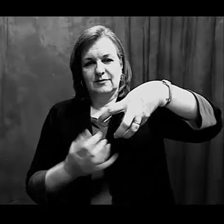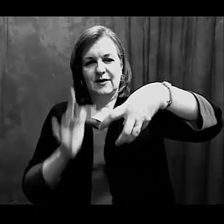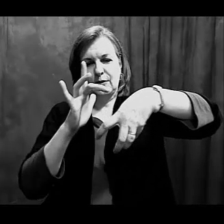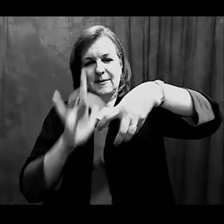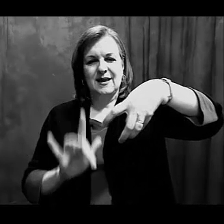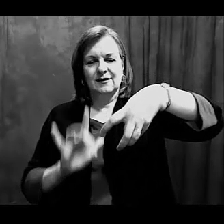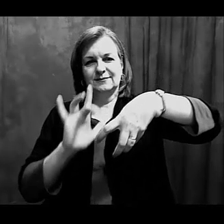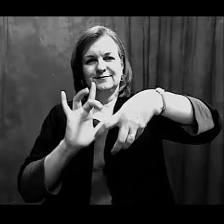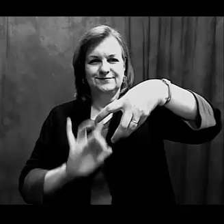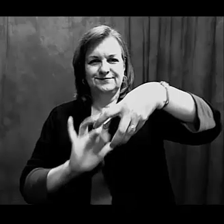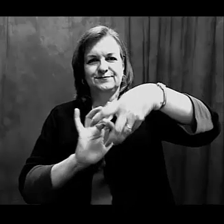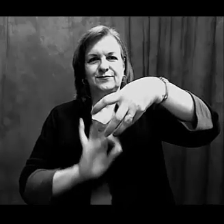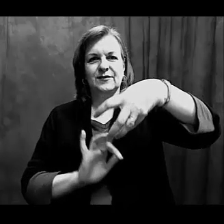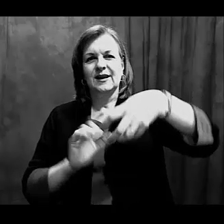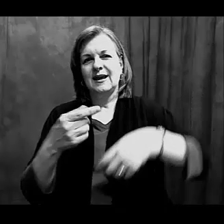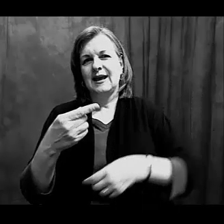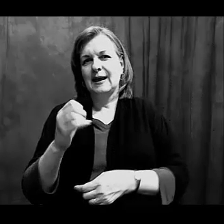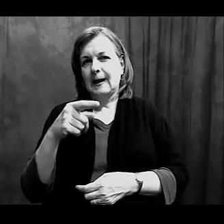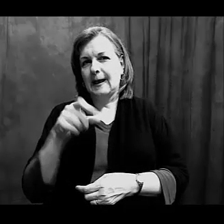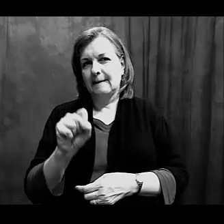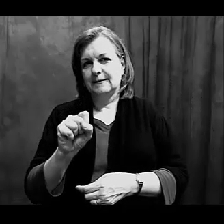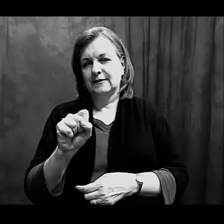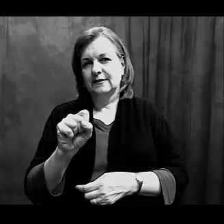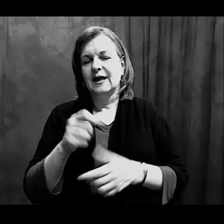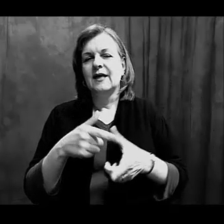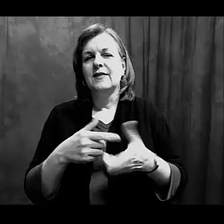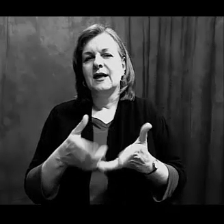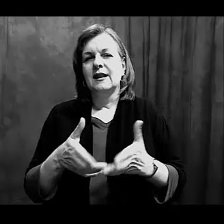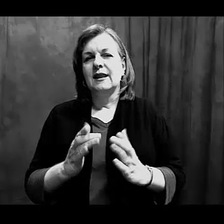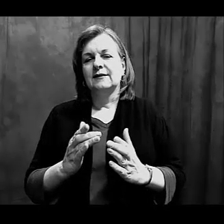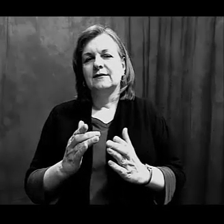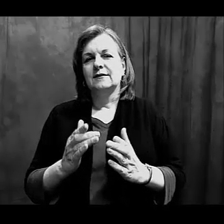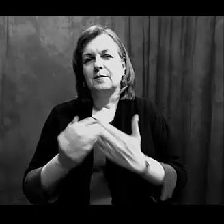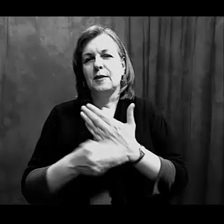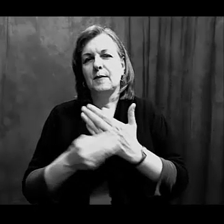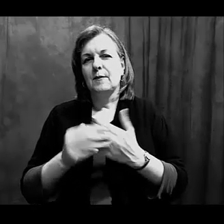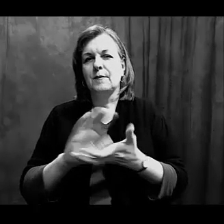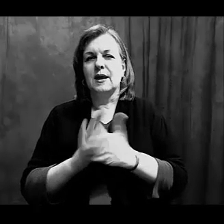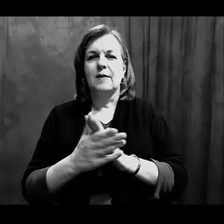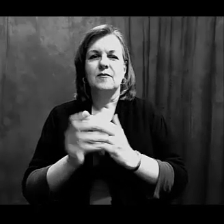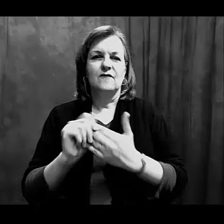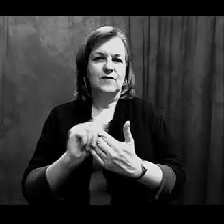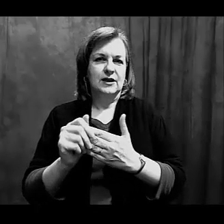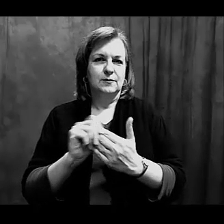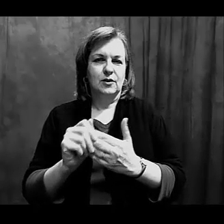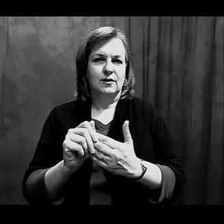and allow those membranes to be a little more flexible they're not gonna pack together